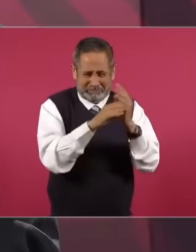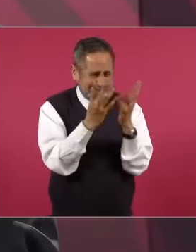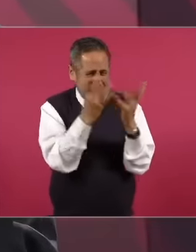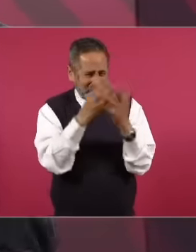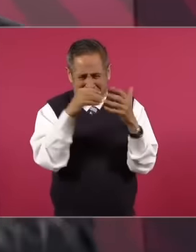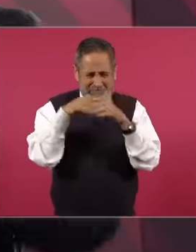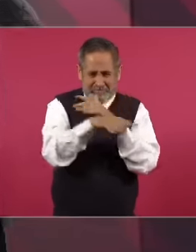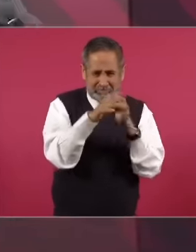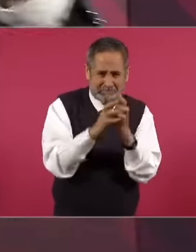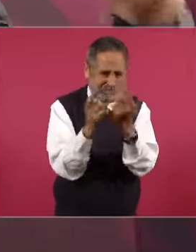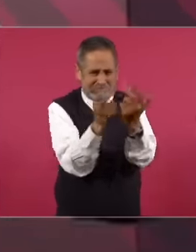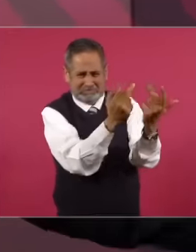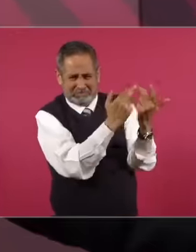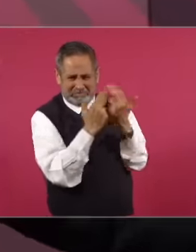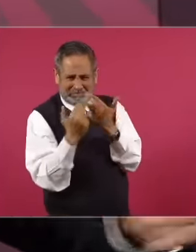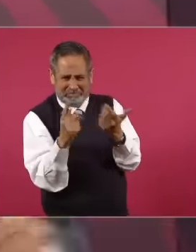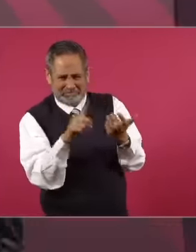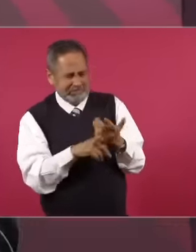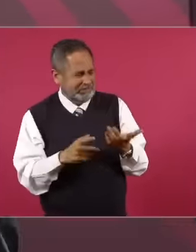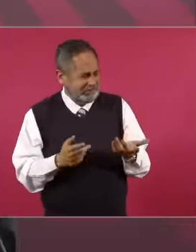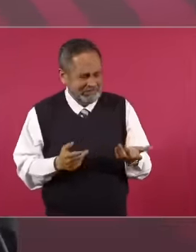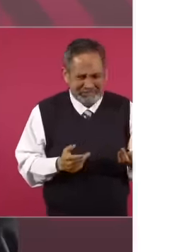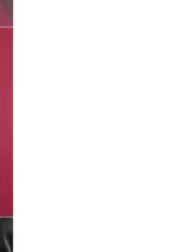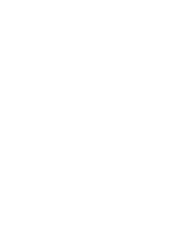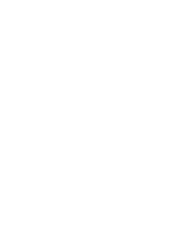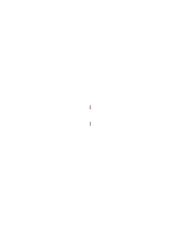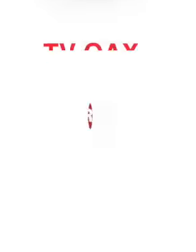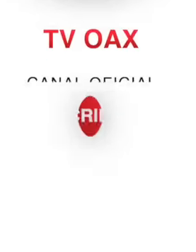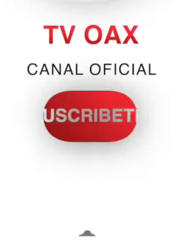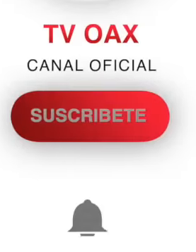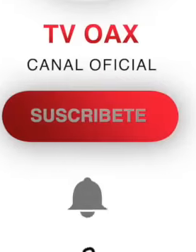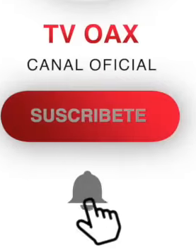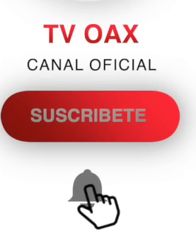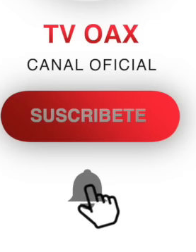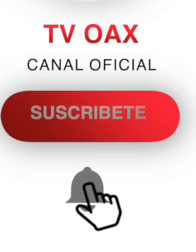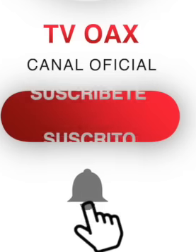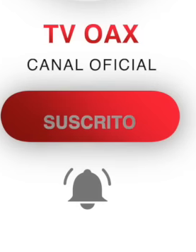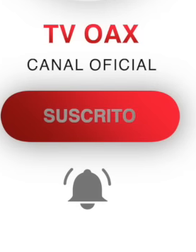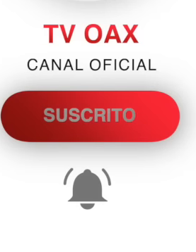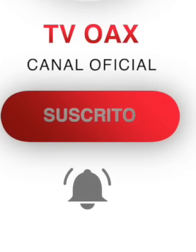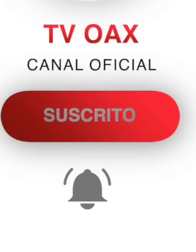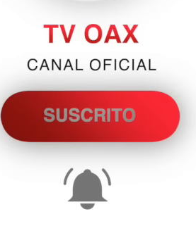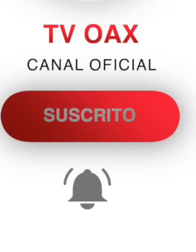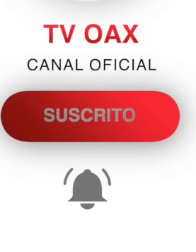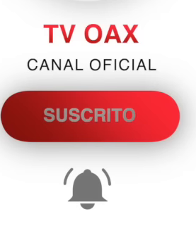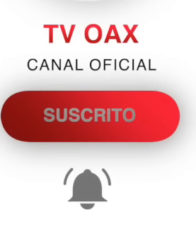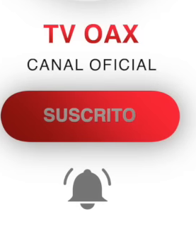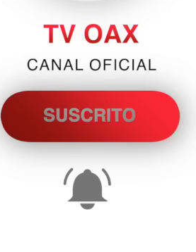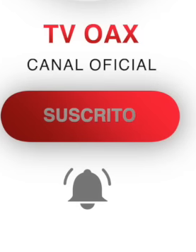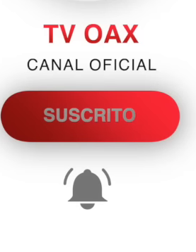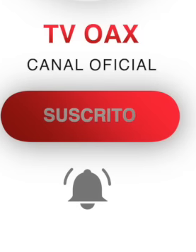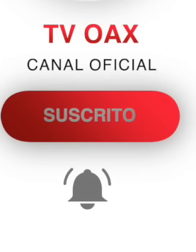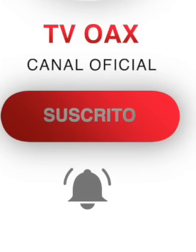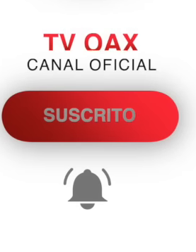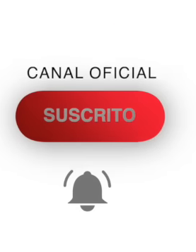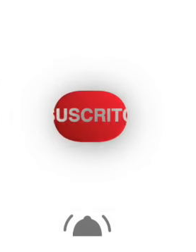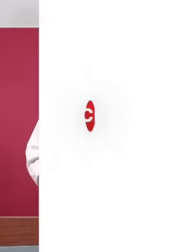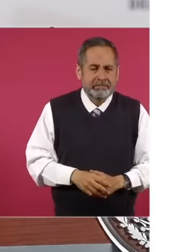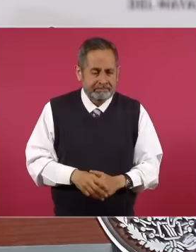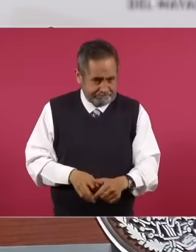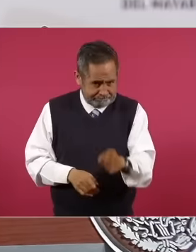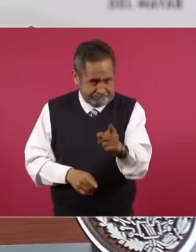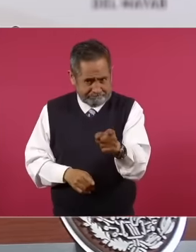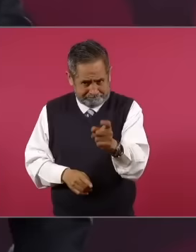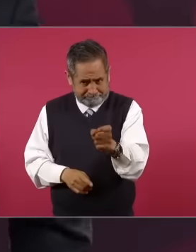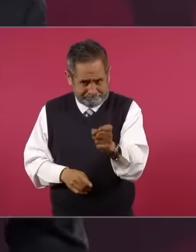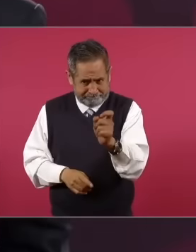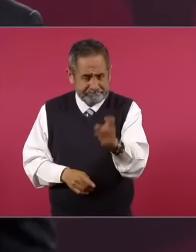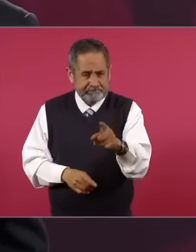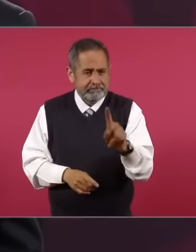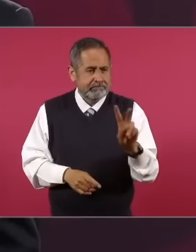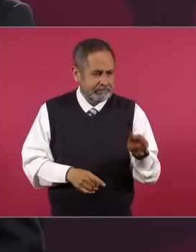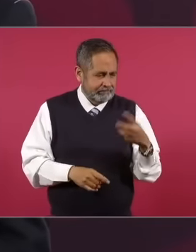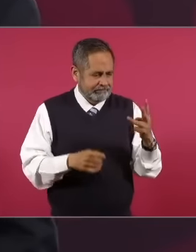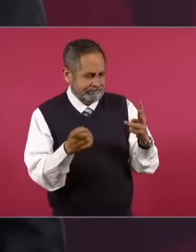they destroyed That's the other characteristic of conservatism